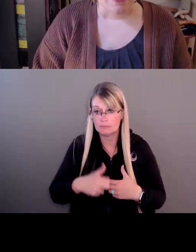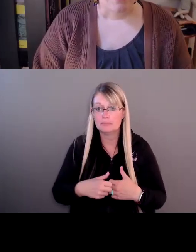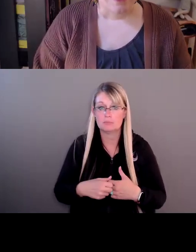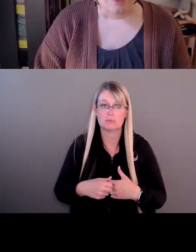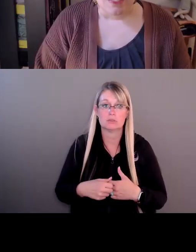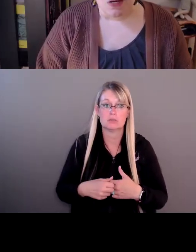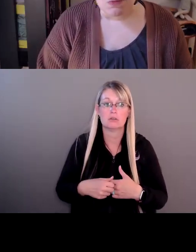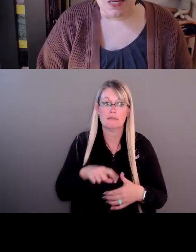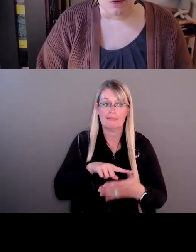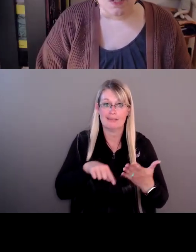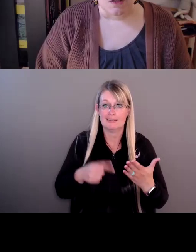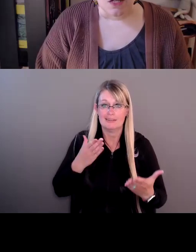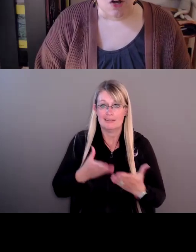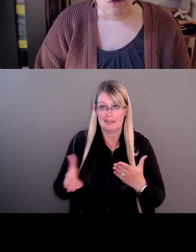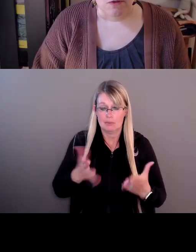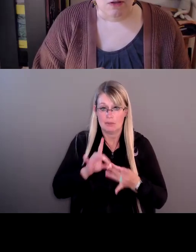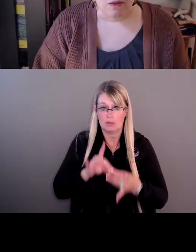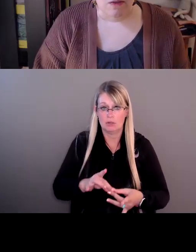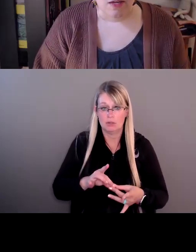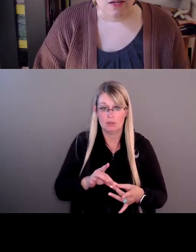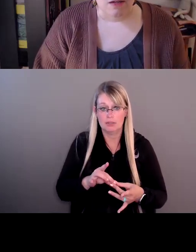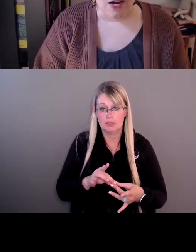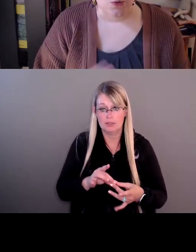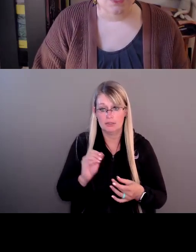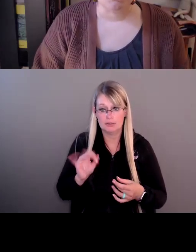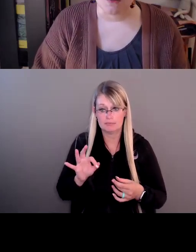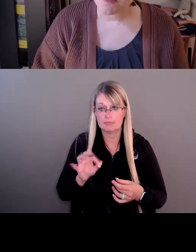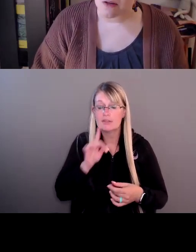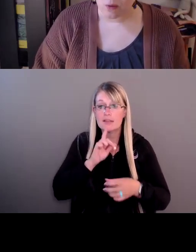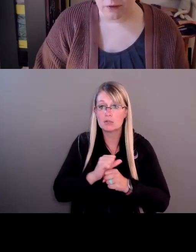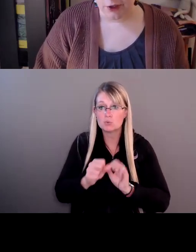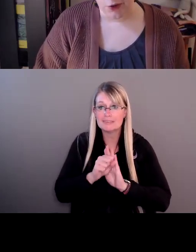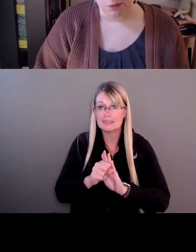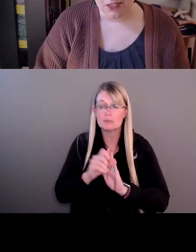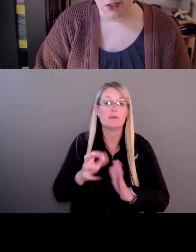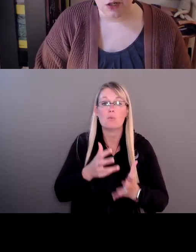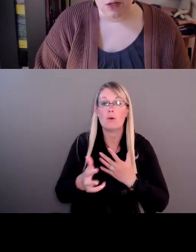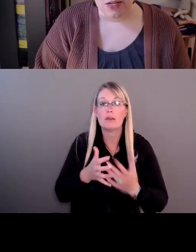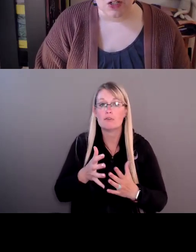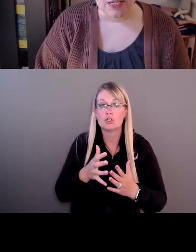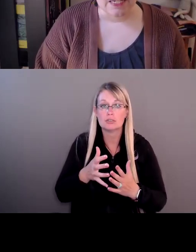And these things might be the result of the actual symptoms of whatever your particular illnesses,